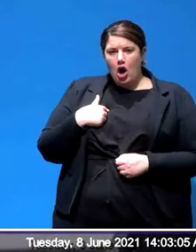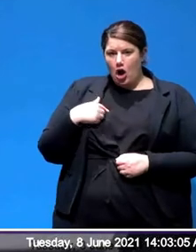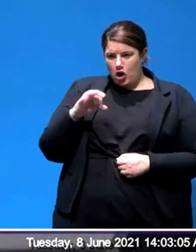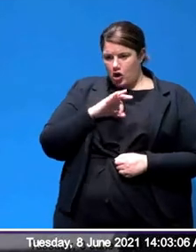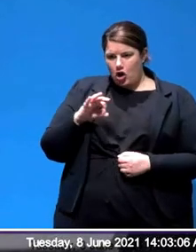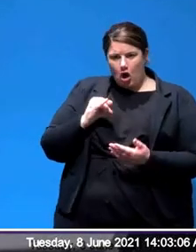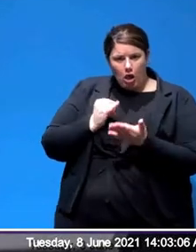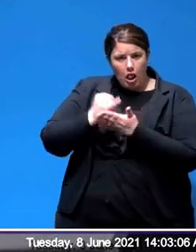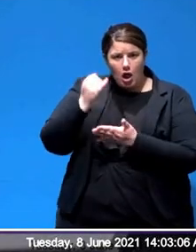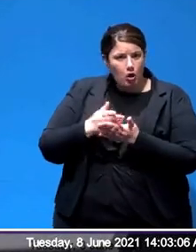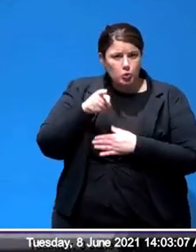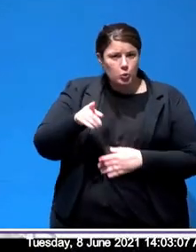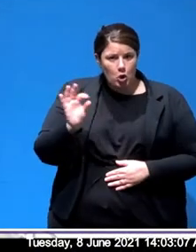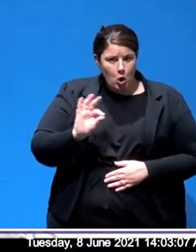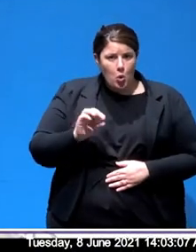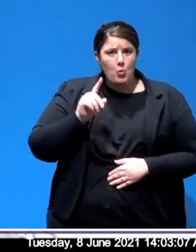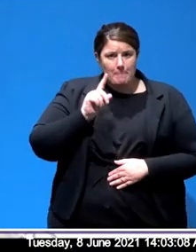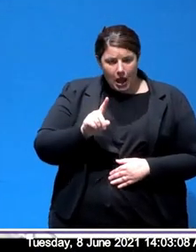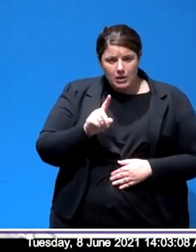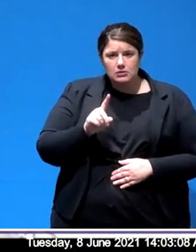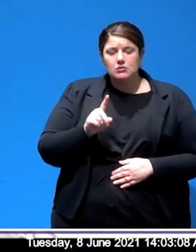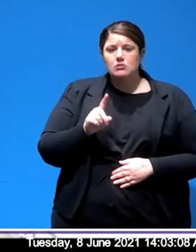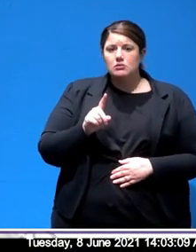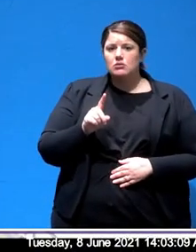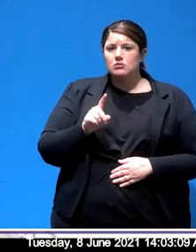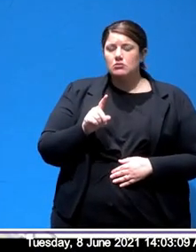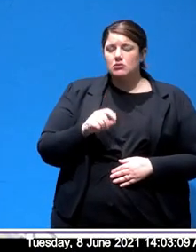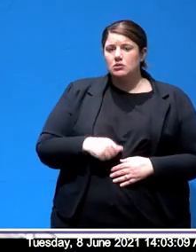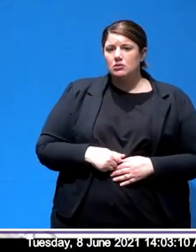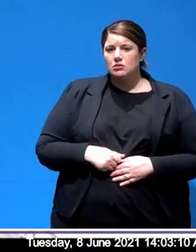criticism, but your experience wouldn't necessarily allow to you do that, for